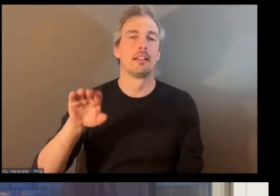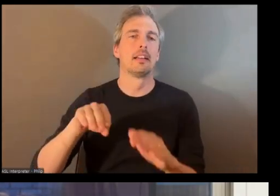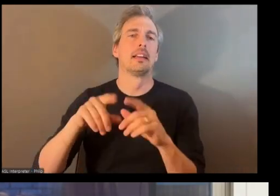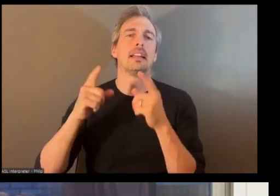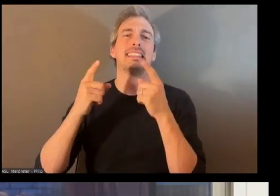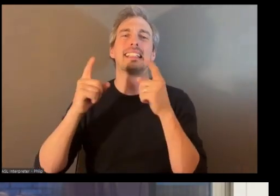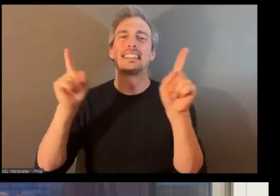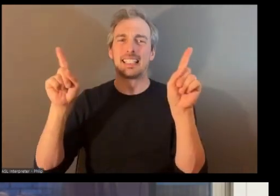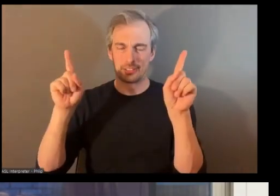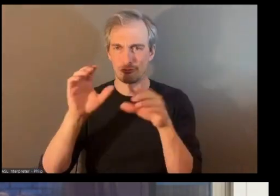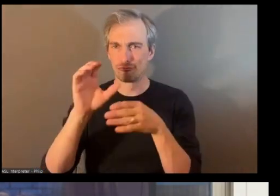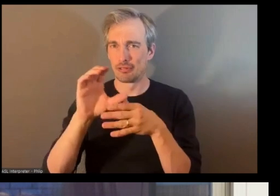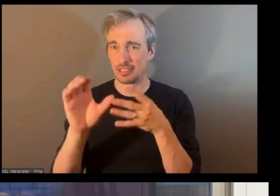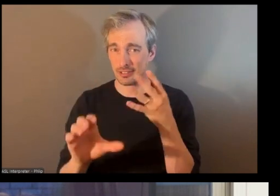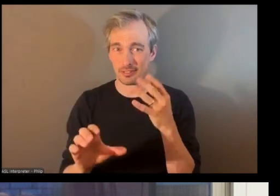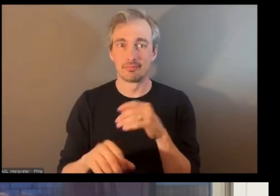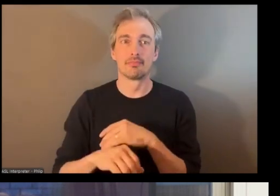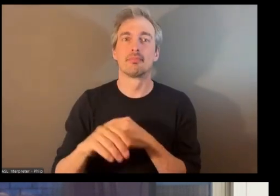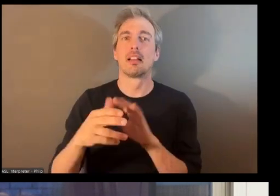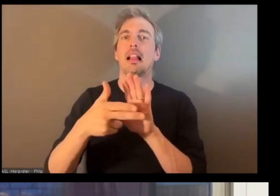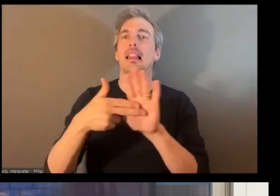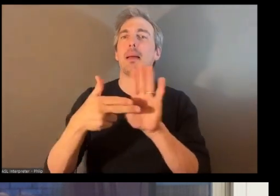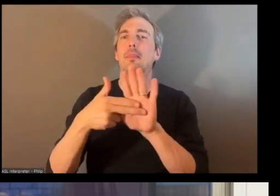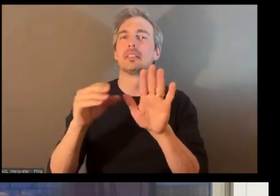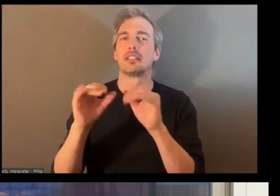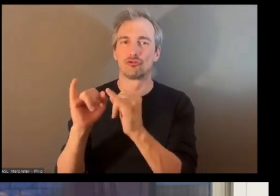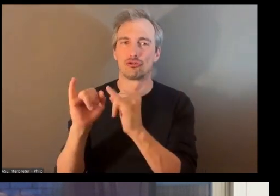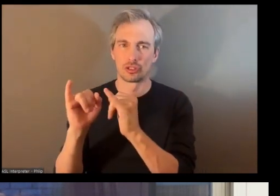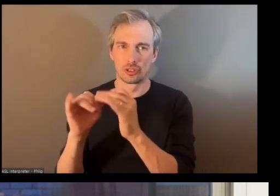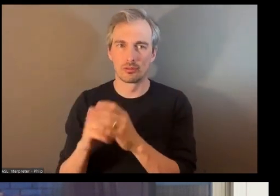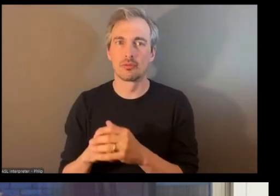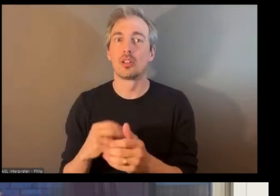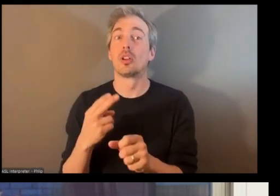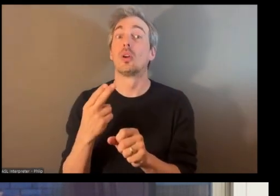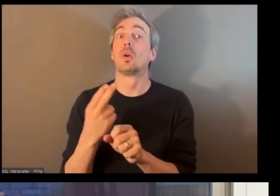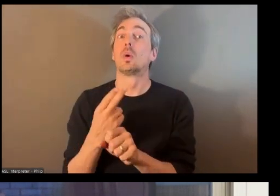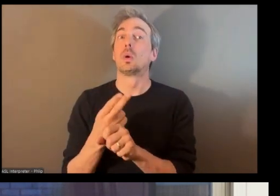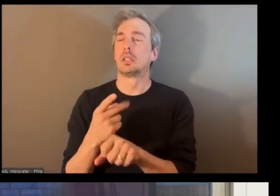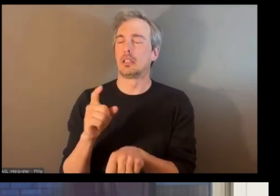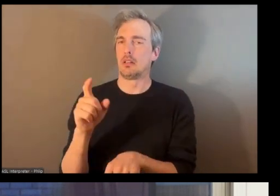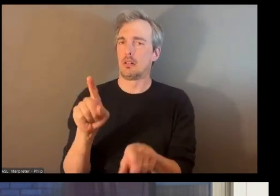A user needs time to process and have the information presented in manageable segments.